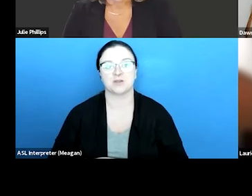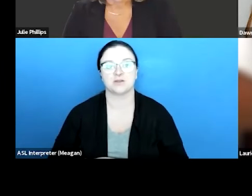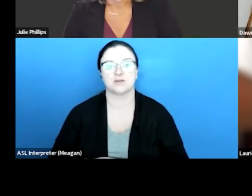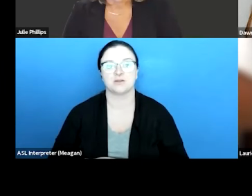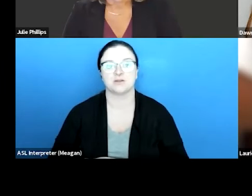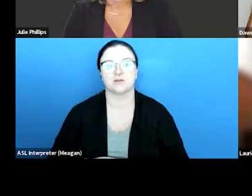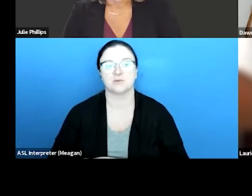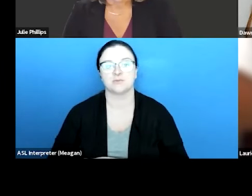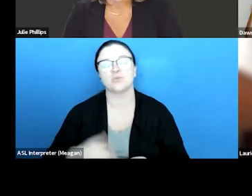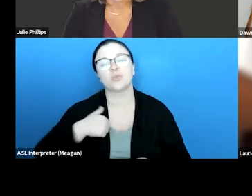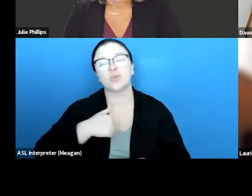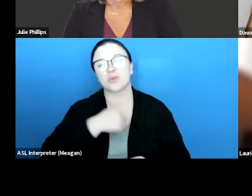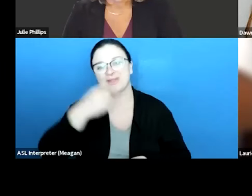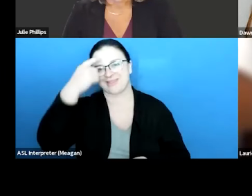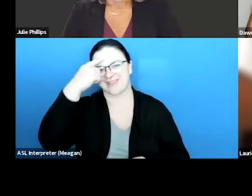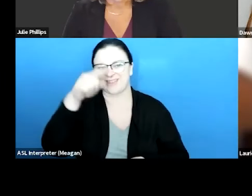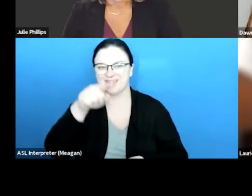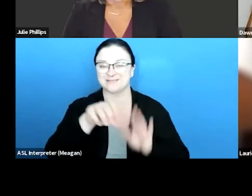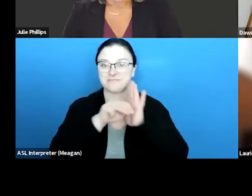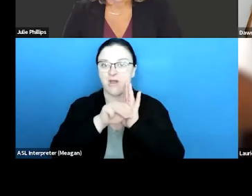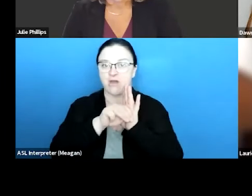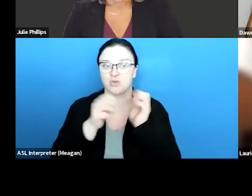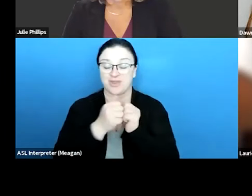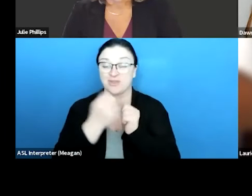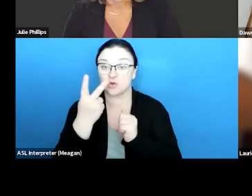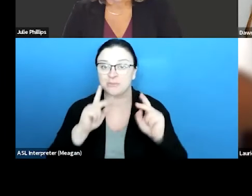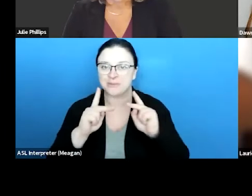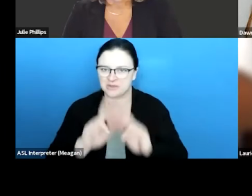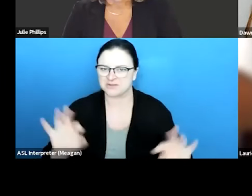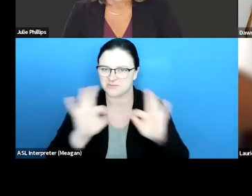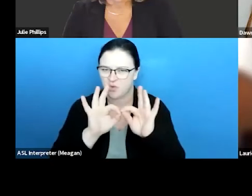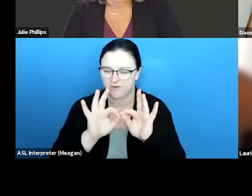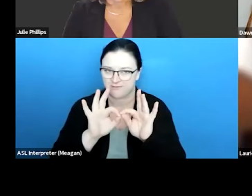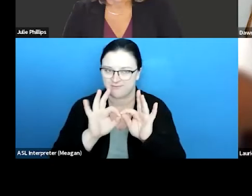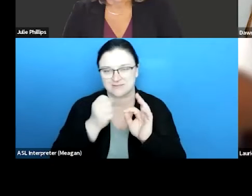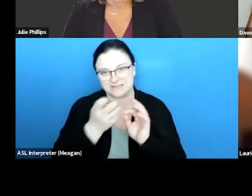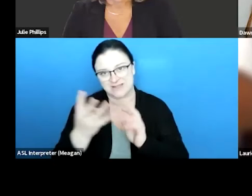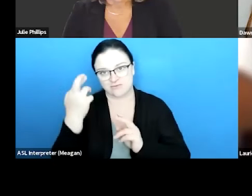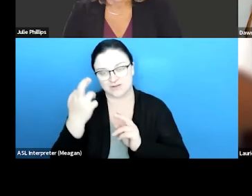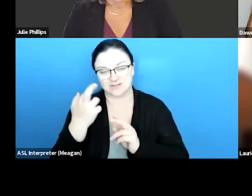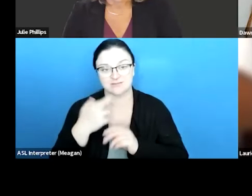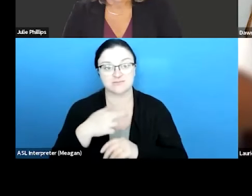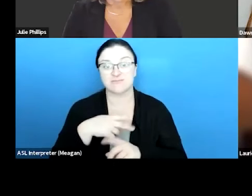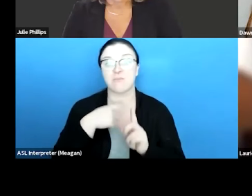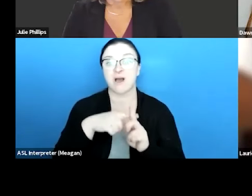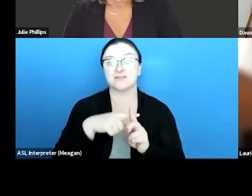to have two-person models for a number of reasons. The pros to that is, first of all, safety.